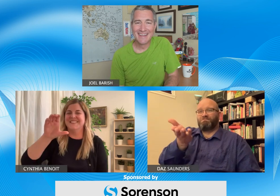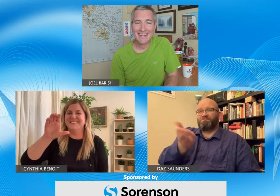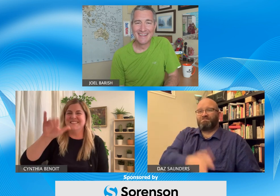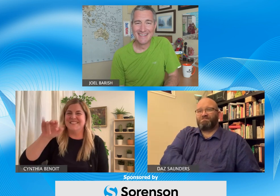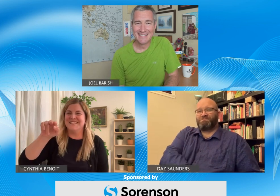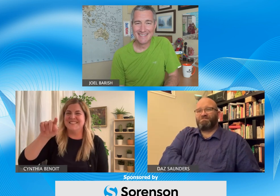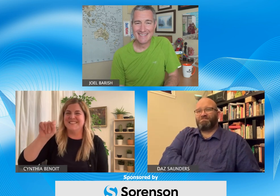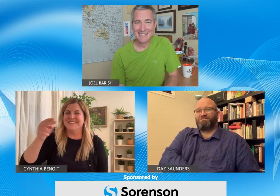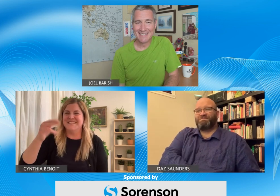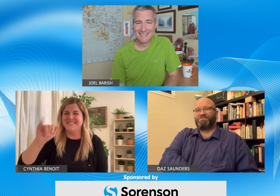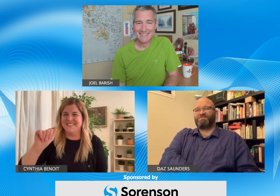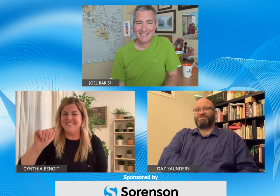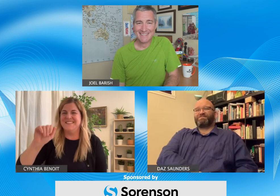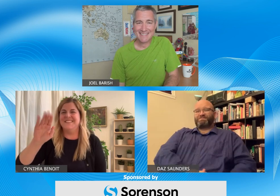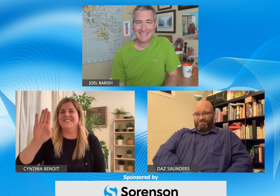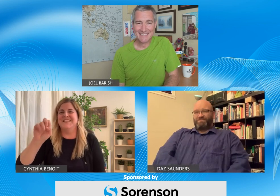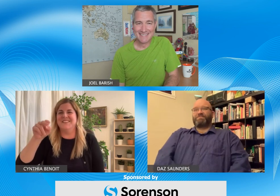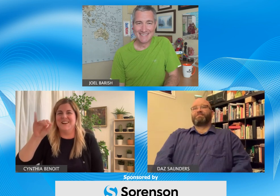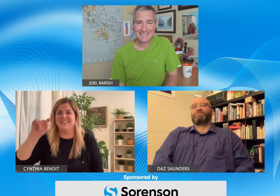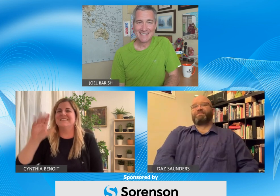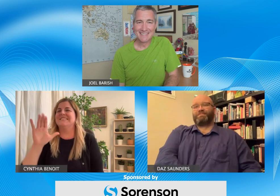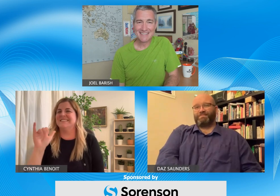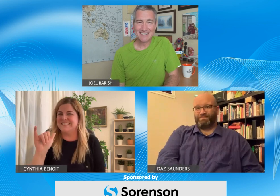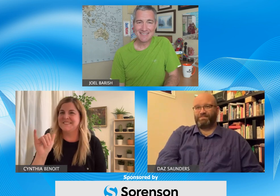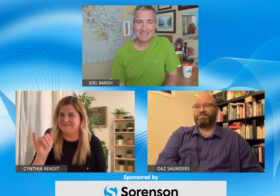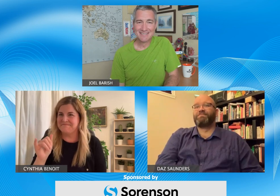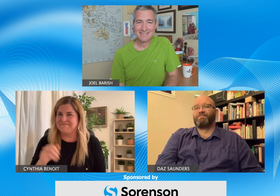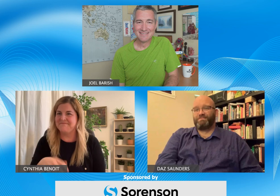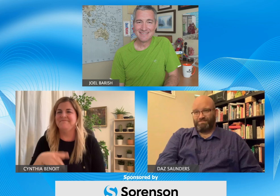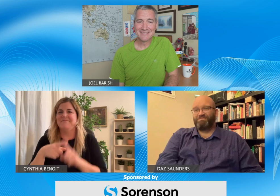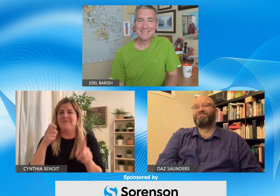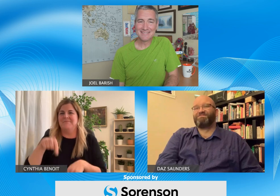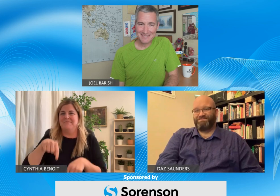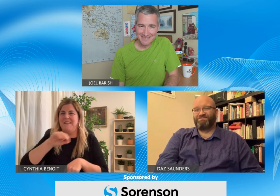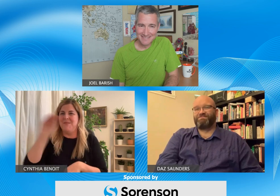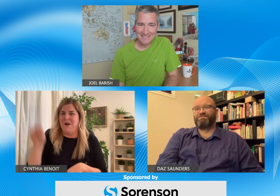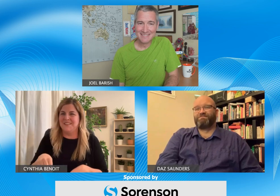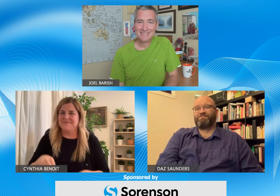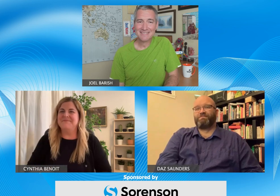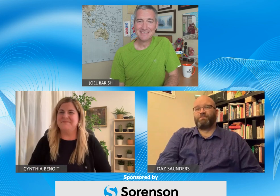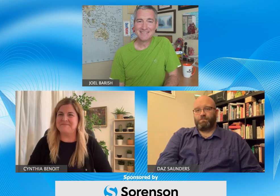I’m Cynthia Benoit *C-Y-C-Y* I’m from Ottawa